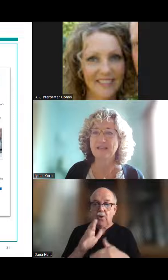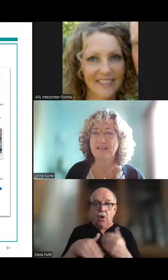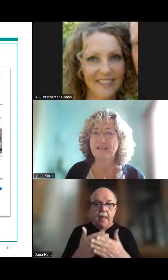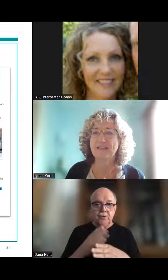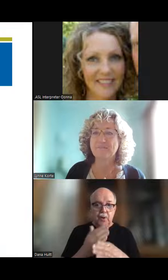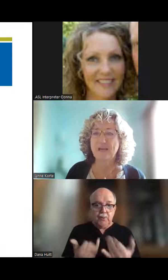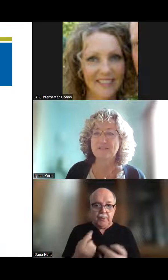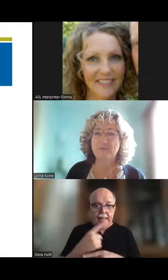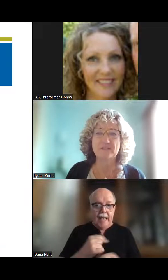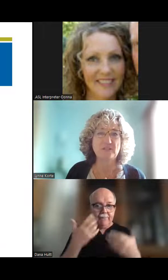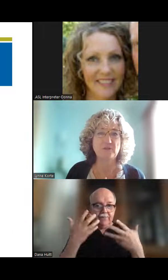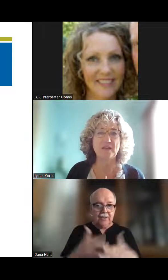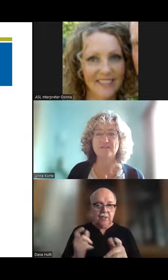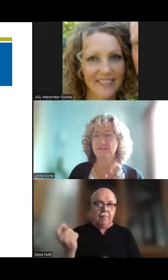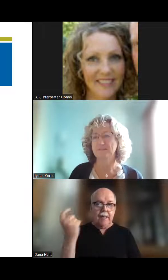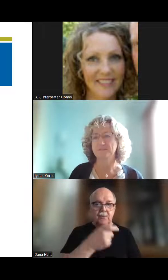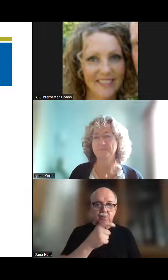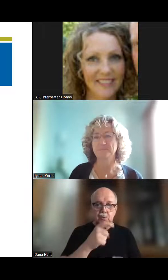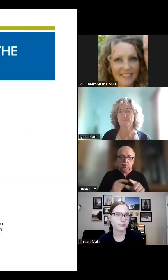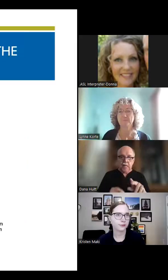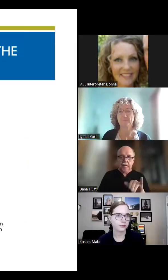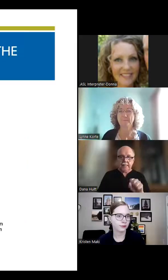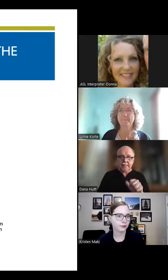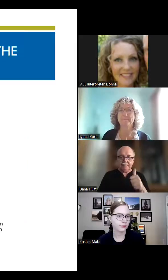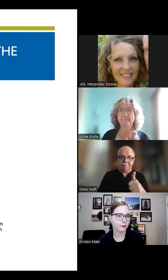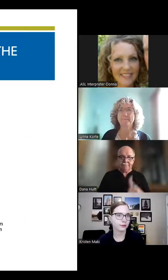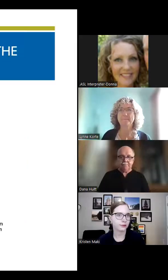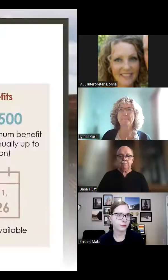address. We've got someone asking if the full benefit